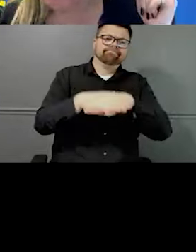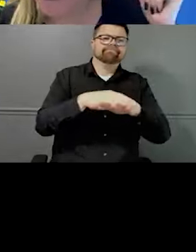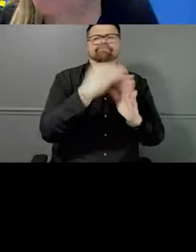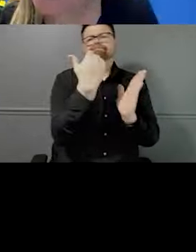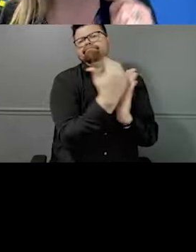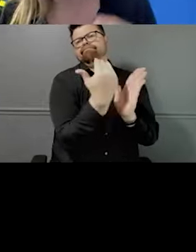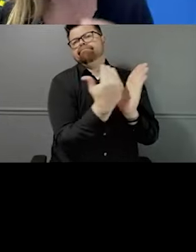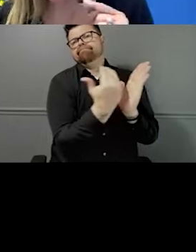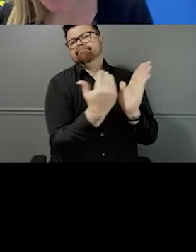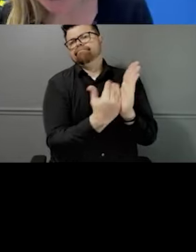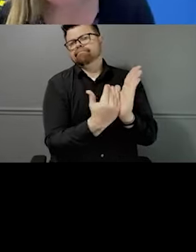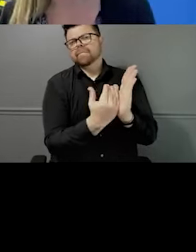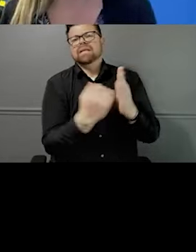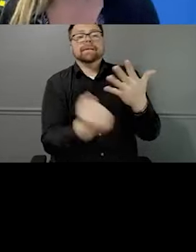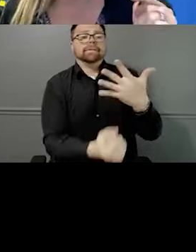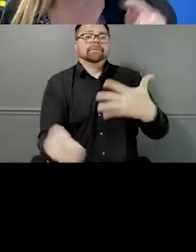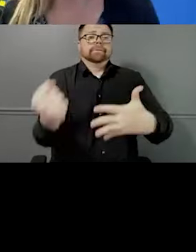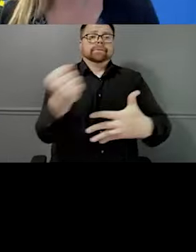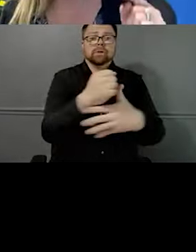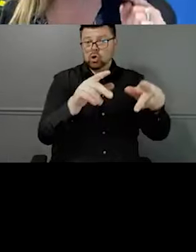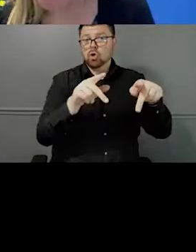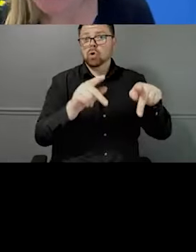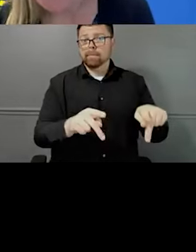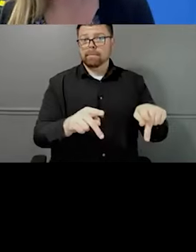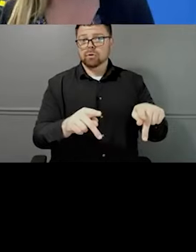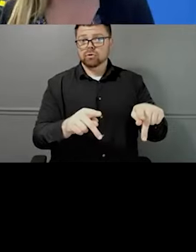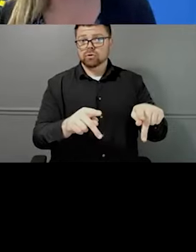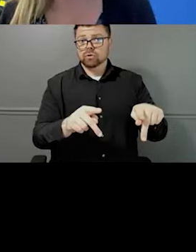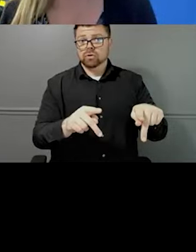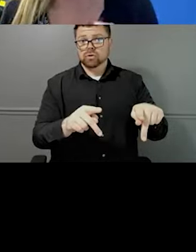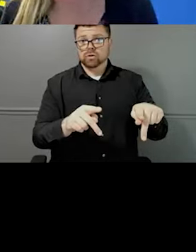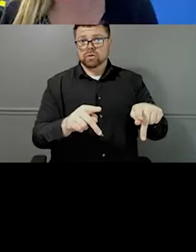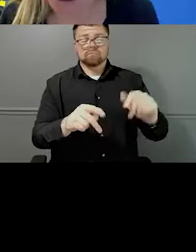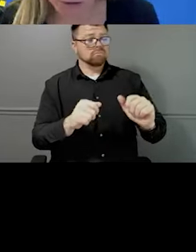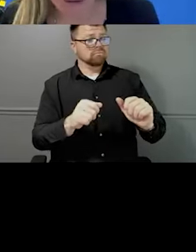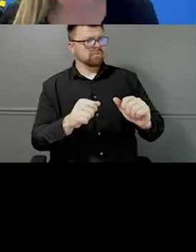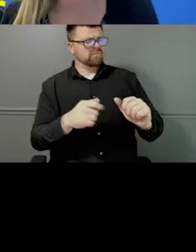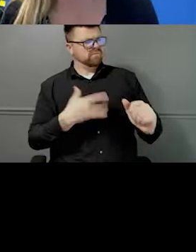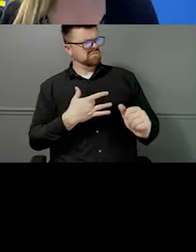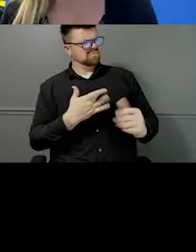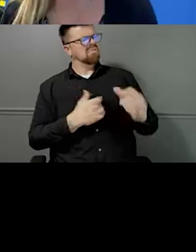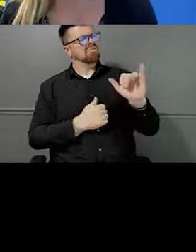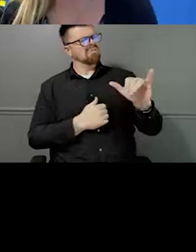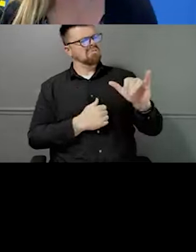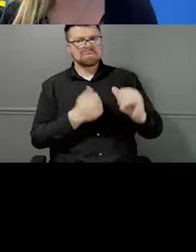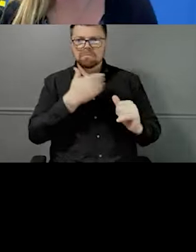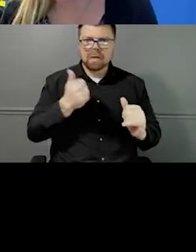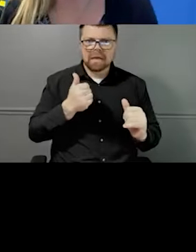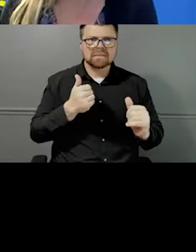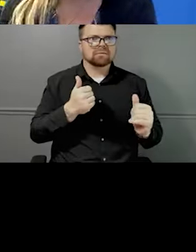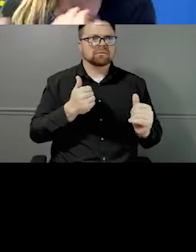the senior key person believes best demonstrates their ability to carry out the proposed research.